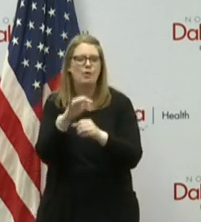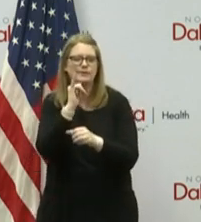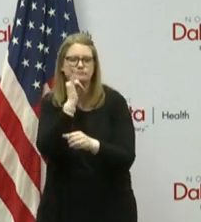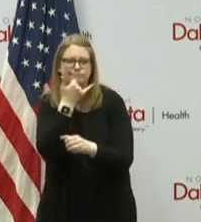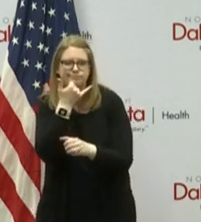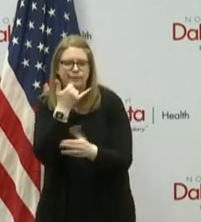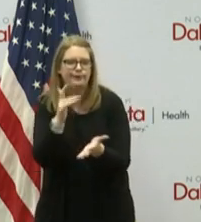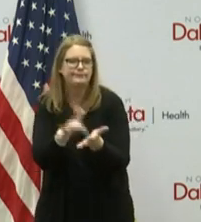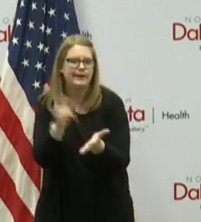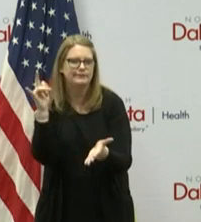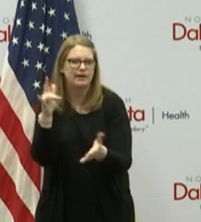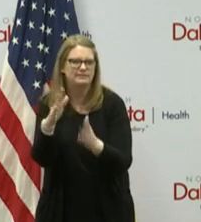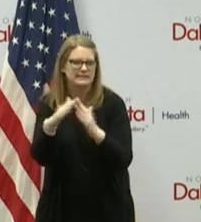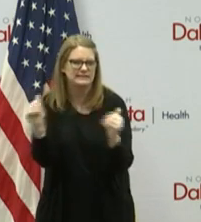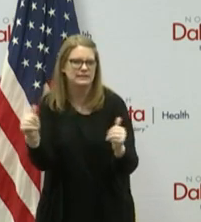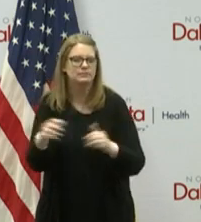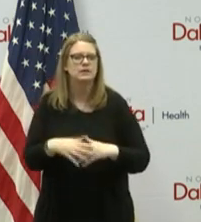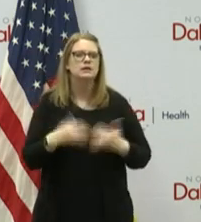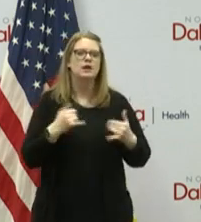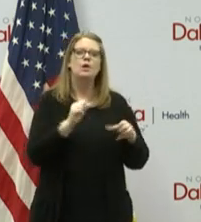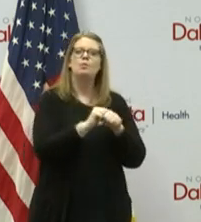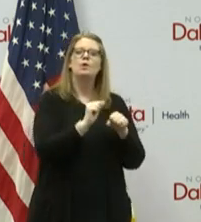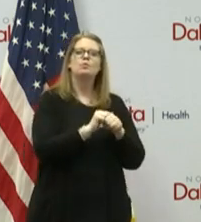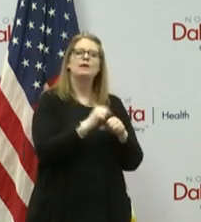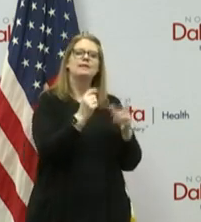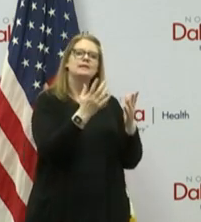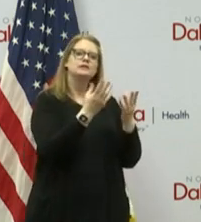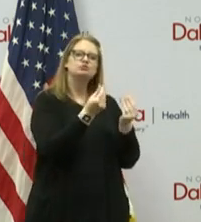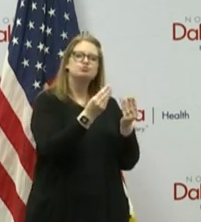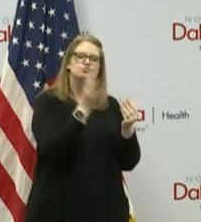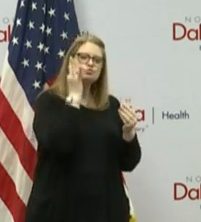WAY THAT WE CAN PROTECT THE INTEGRITY OF THE VOTE AND AVOID